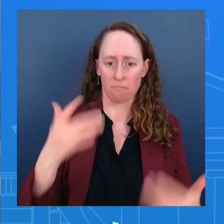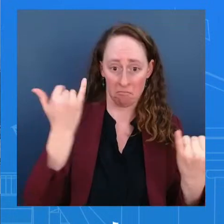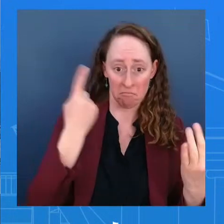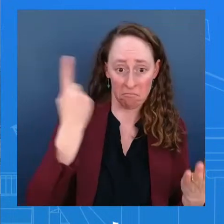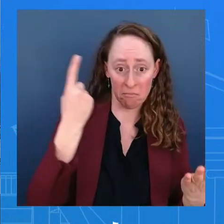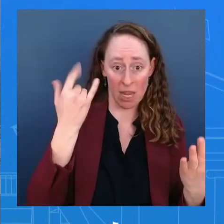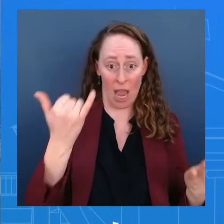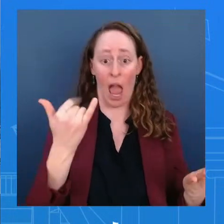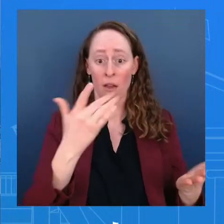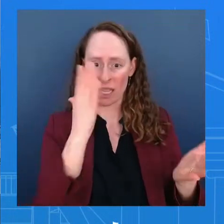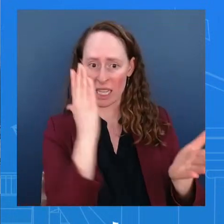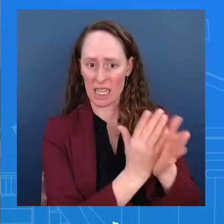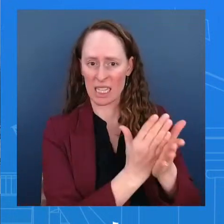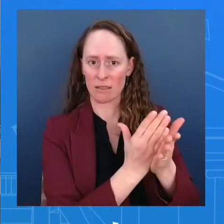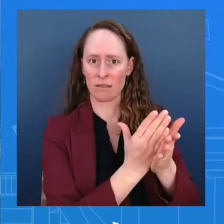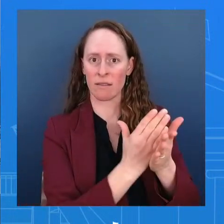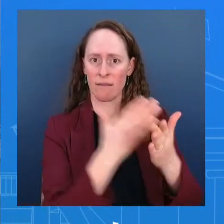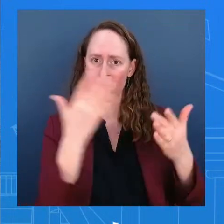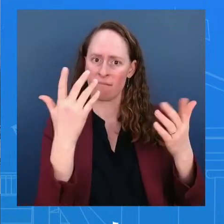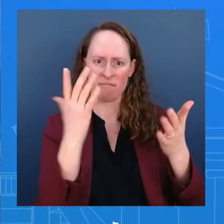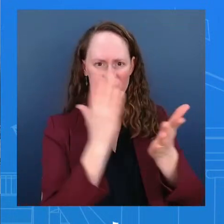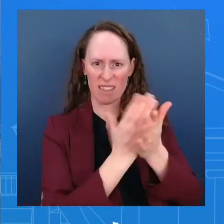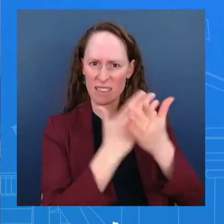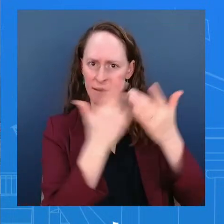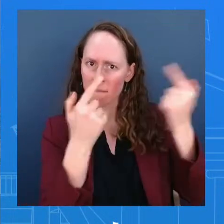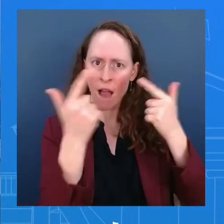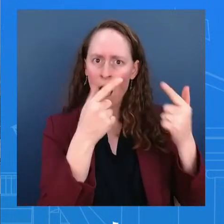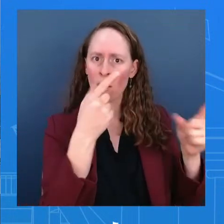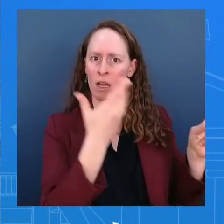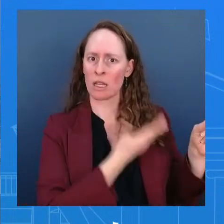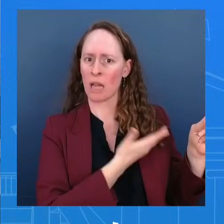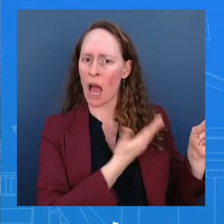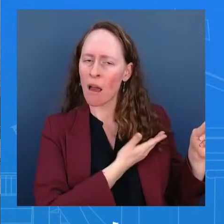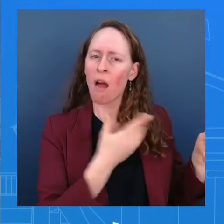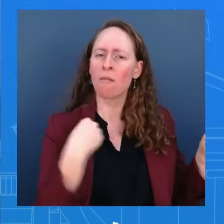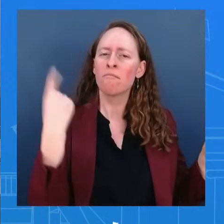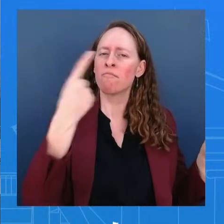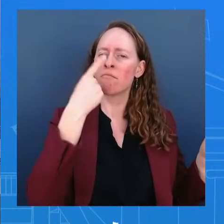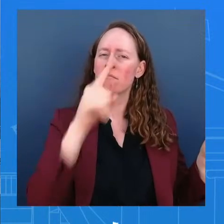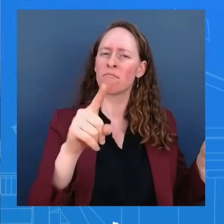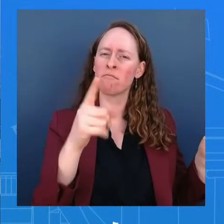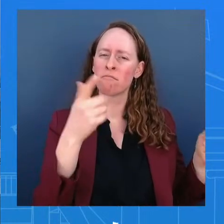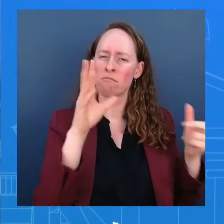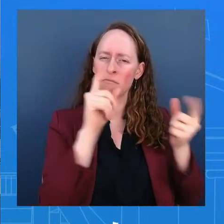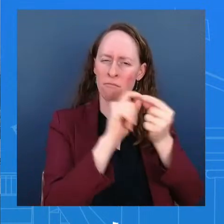Can you offer some additional specificity about what has changed? Because I feel that we have heard you